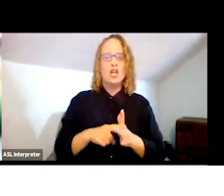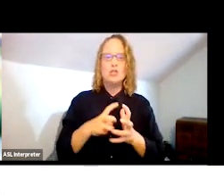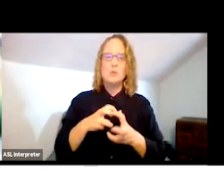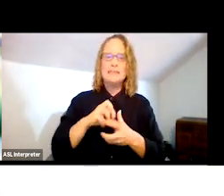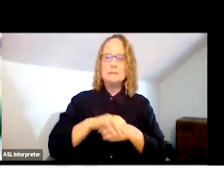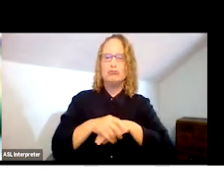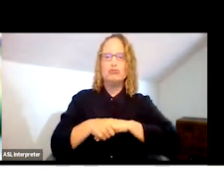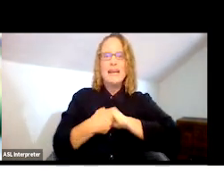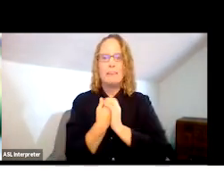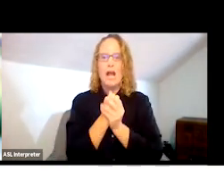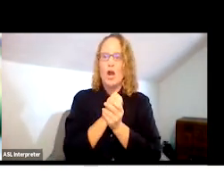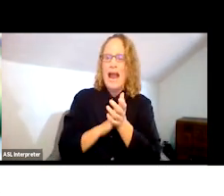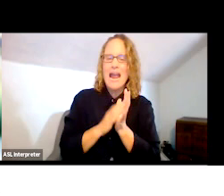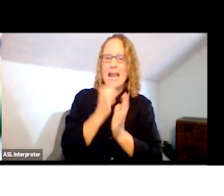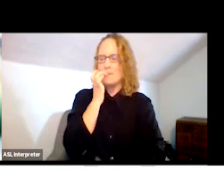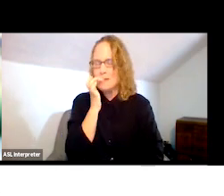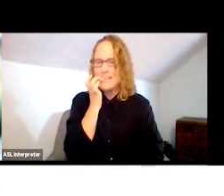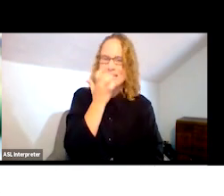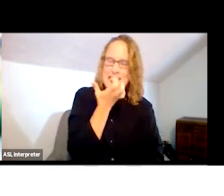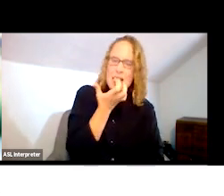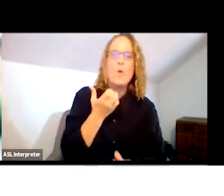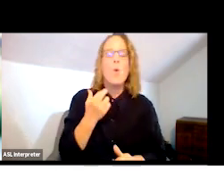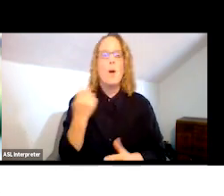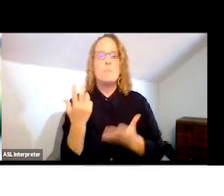we're looking at them, and their breathing is starting